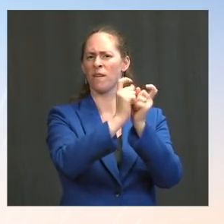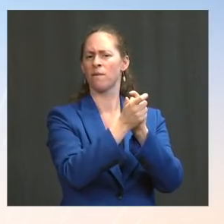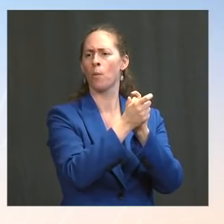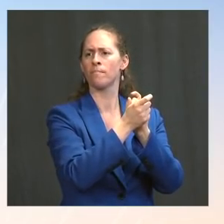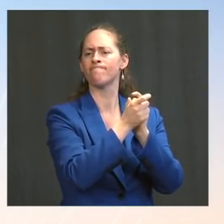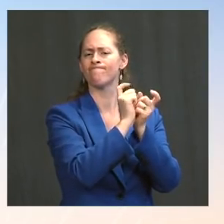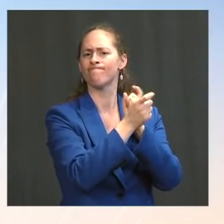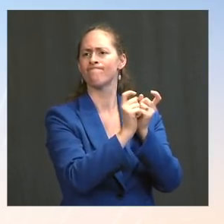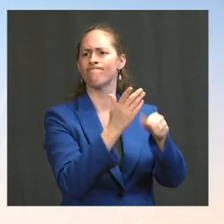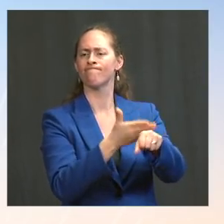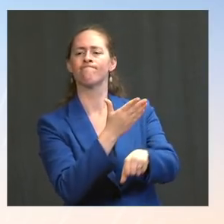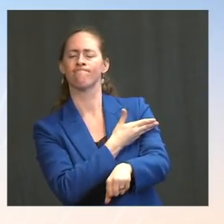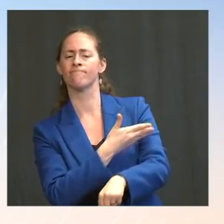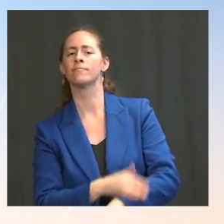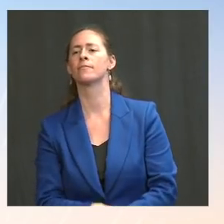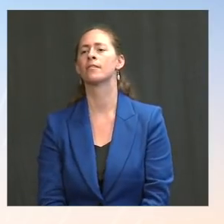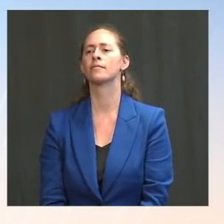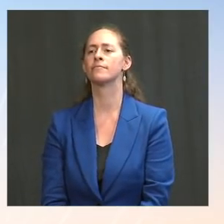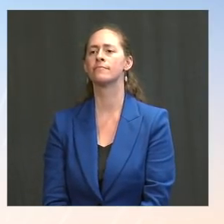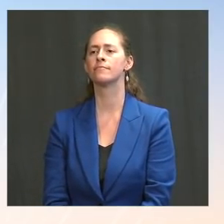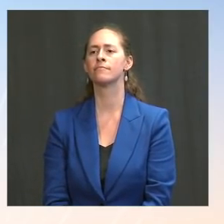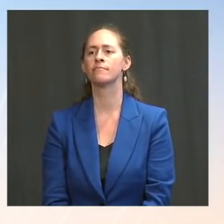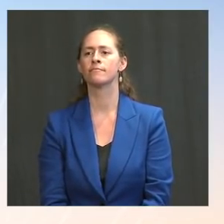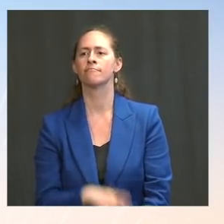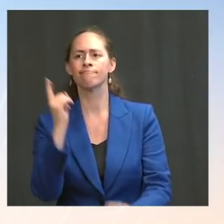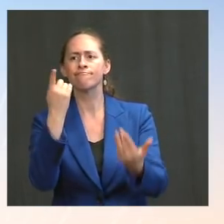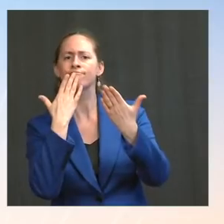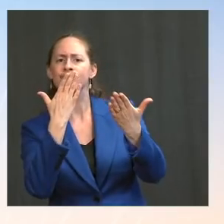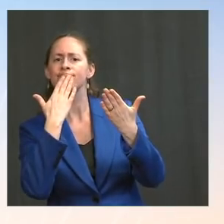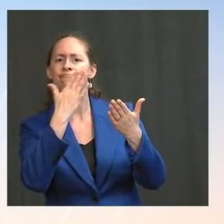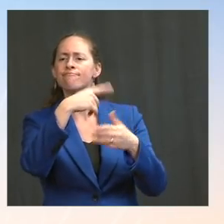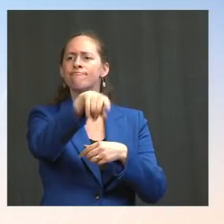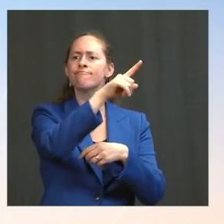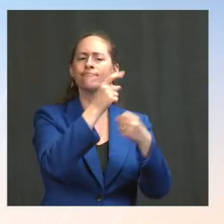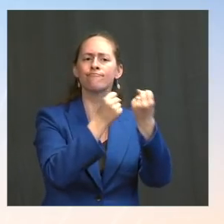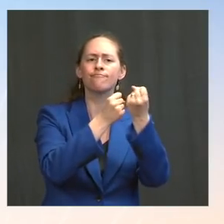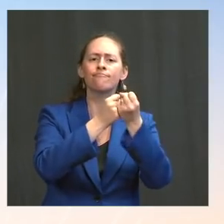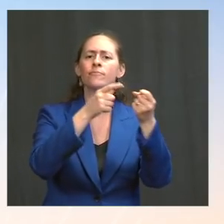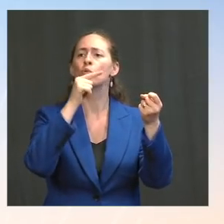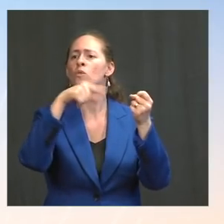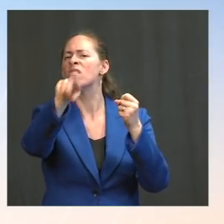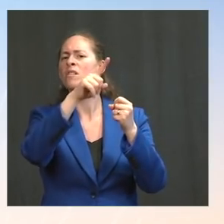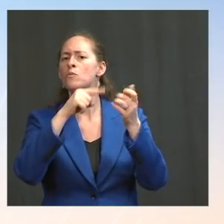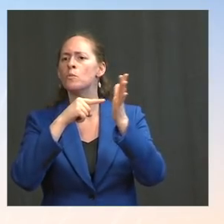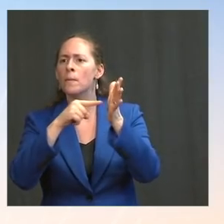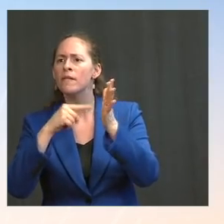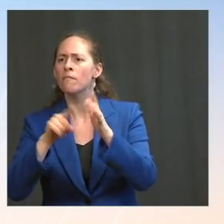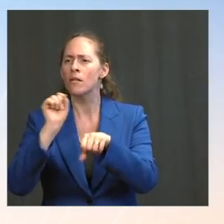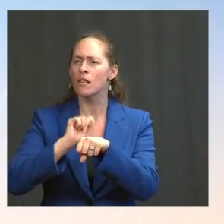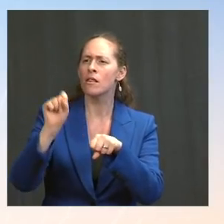the work of Senator Ernst, Representative Speier, and Representative Mullin who have worked in a strong bipartisan way to move this forward.